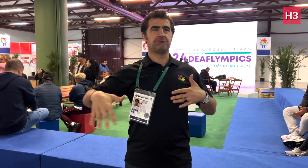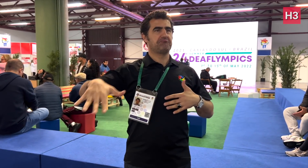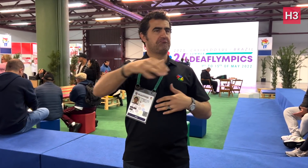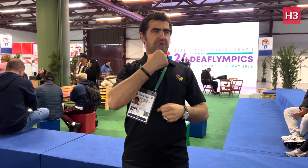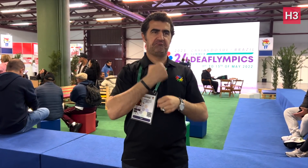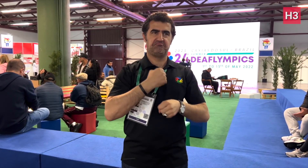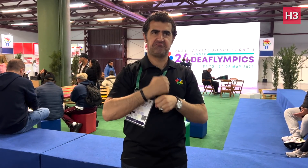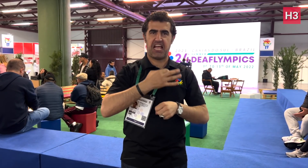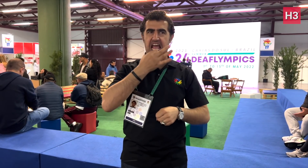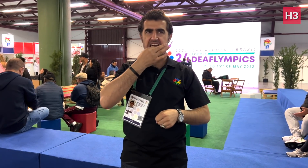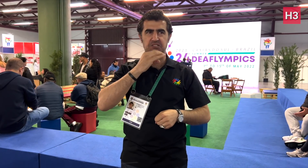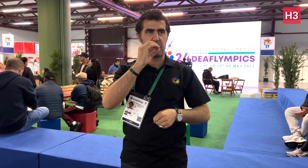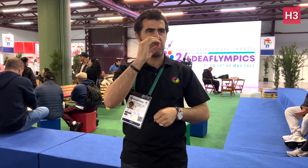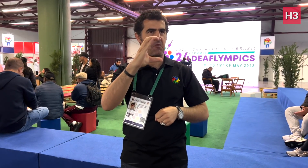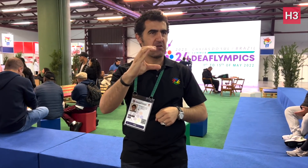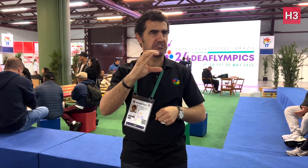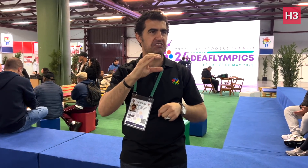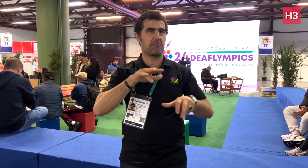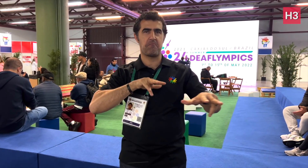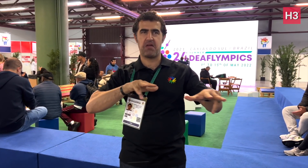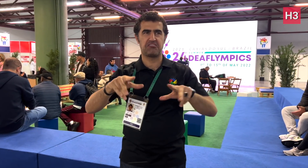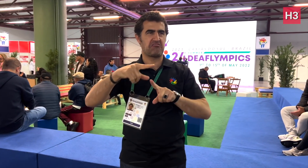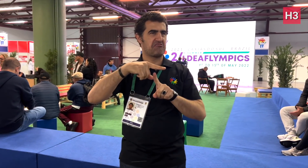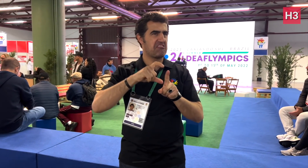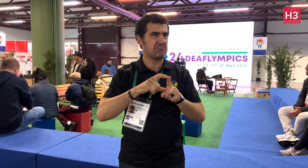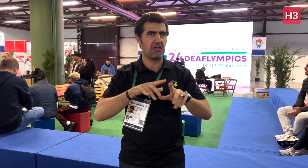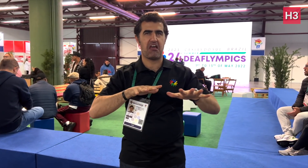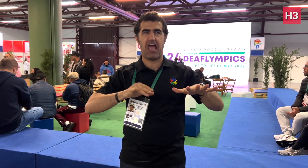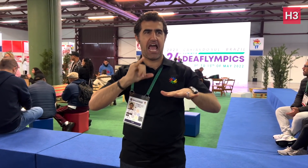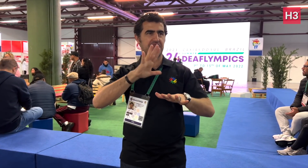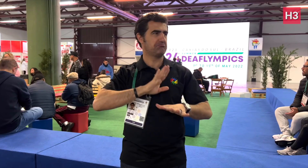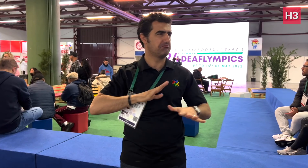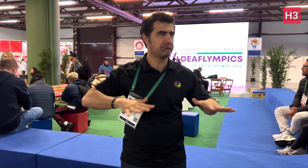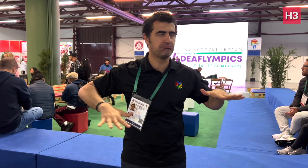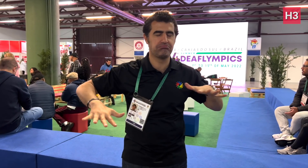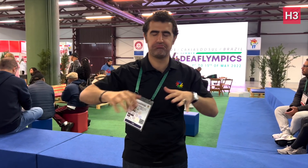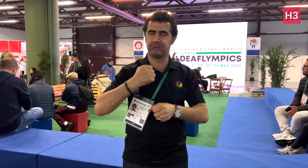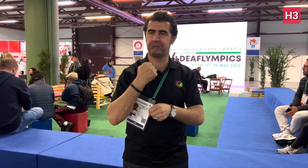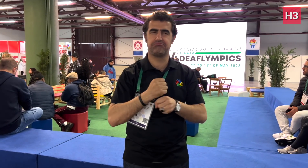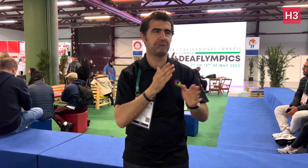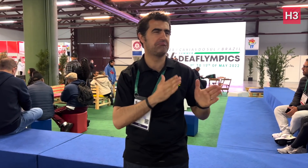We are making progress. The OC, WGD, and ISCD did a fabulous job